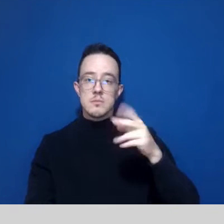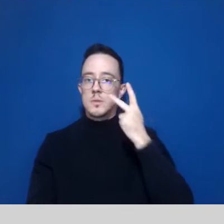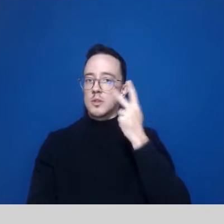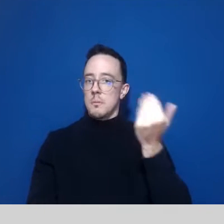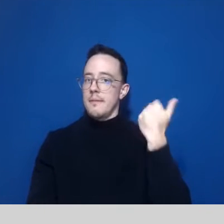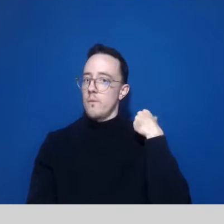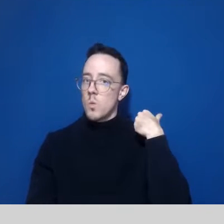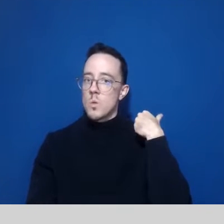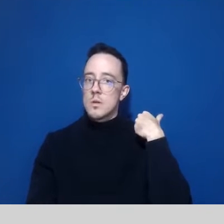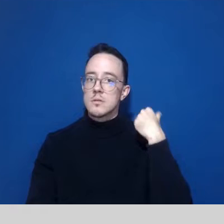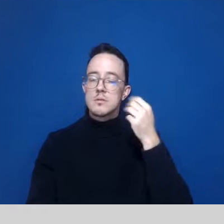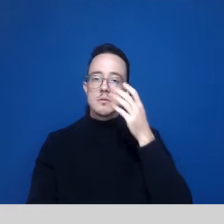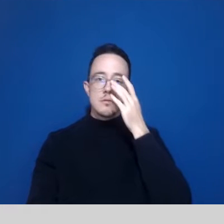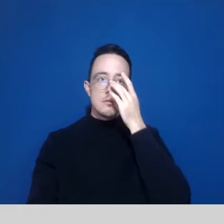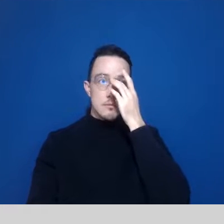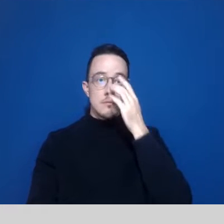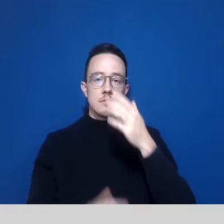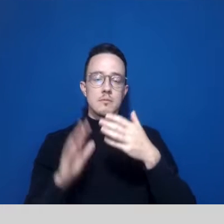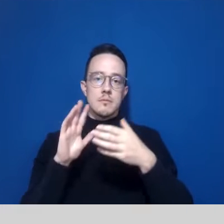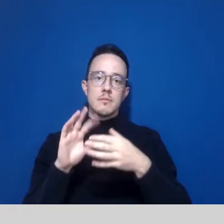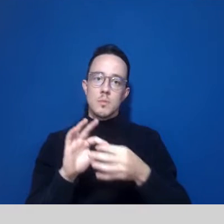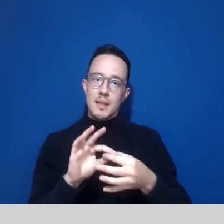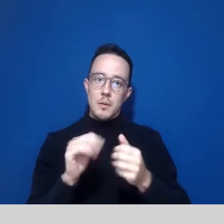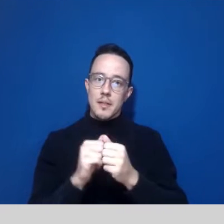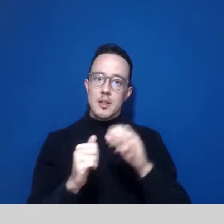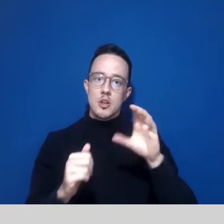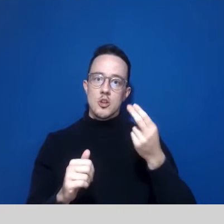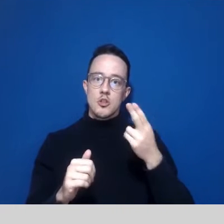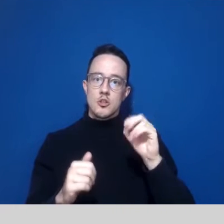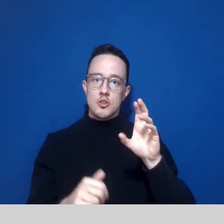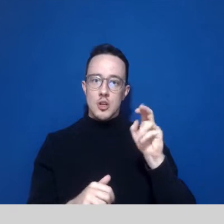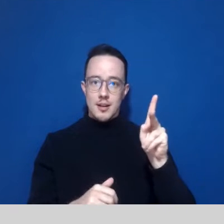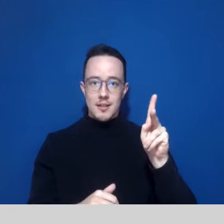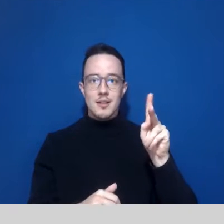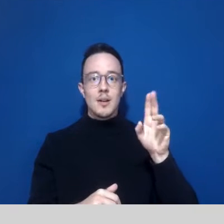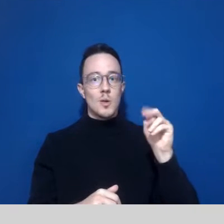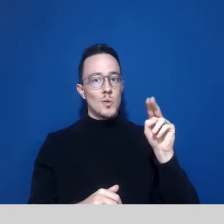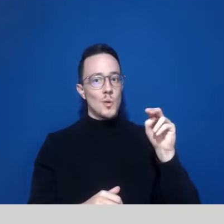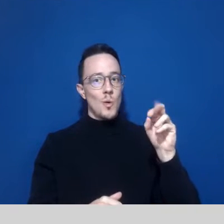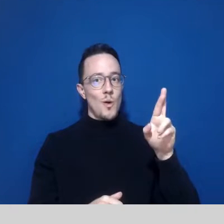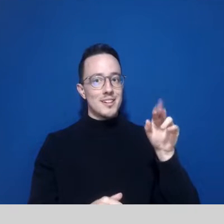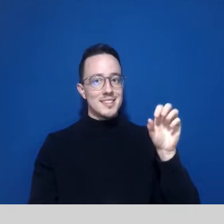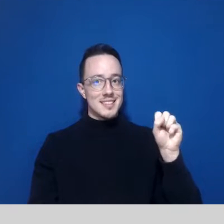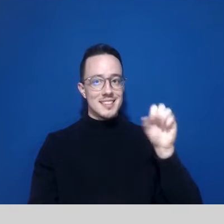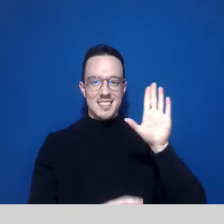So for example, ASCII, as we saw before, in the case of Theresa, there isn't usually a problem,